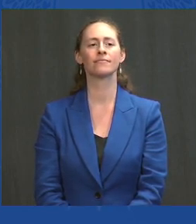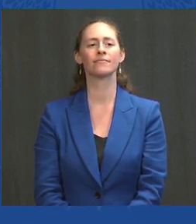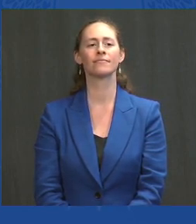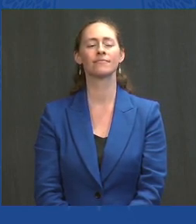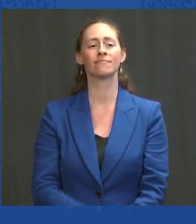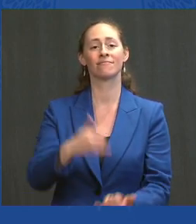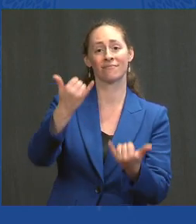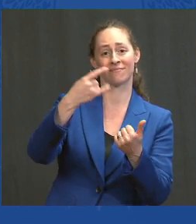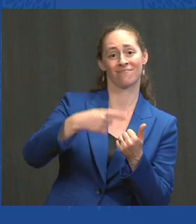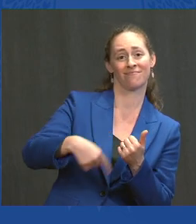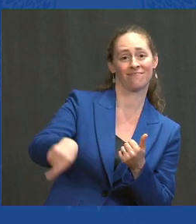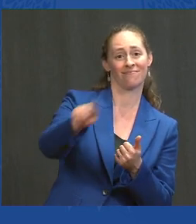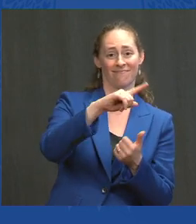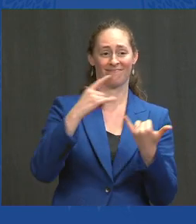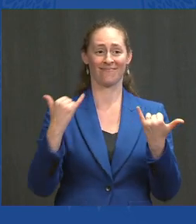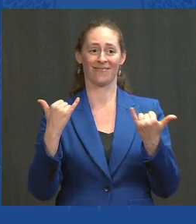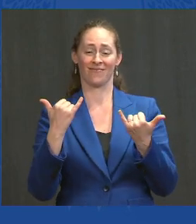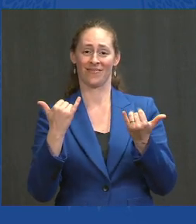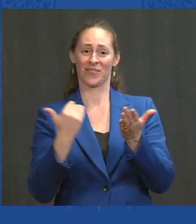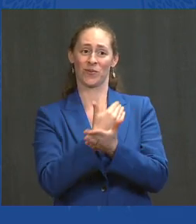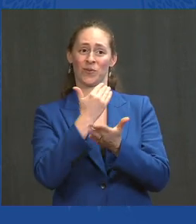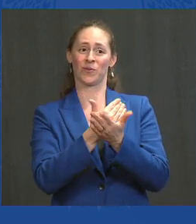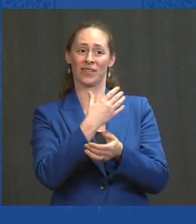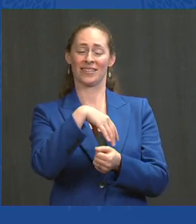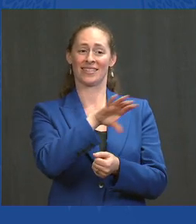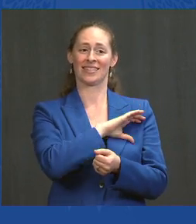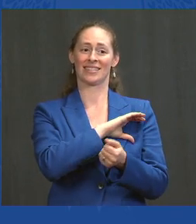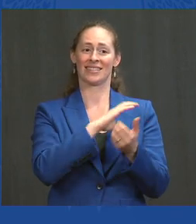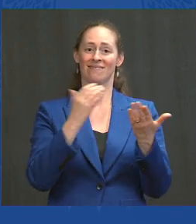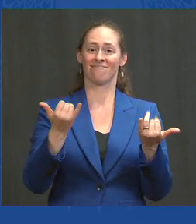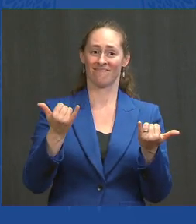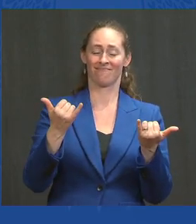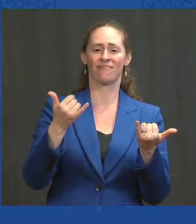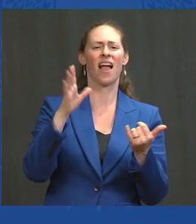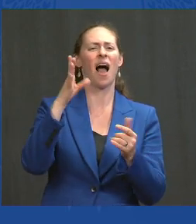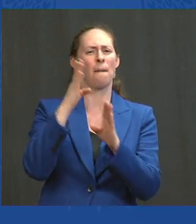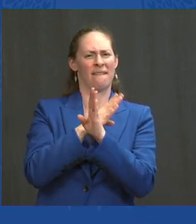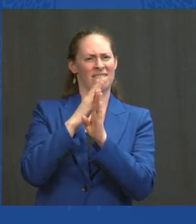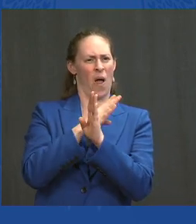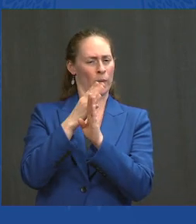in the other room before we came in, that one of my most --